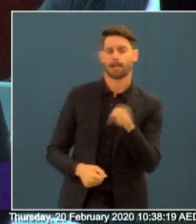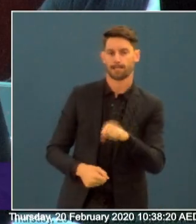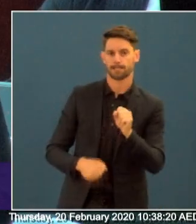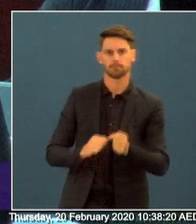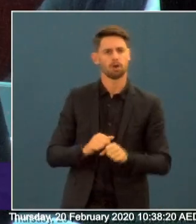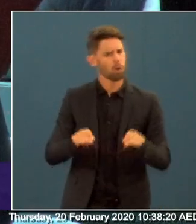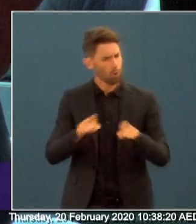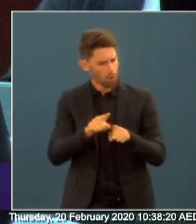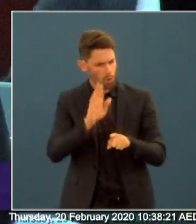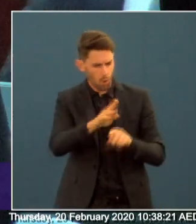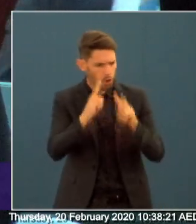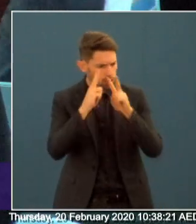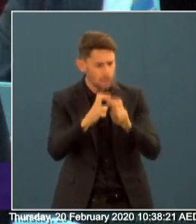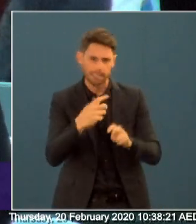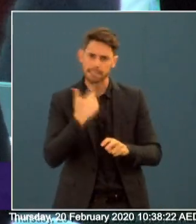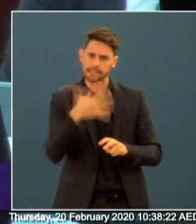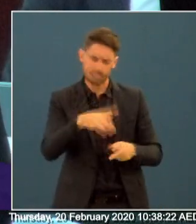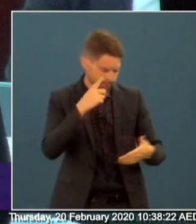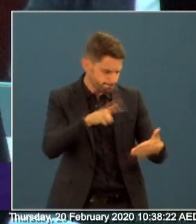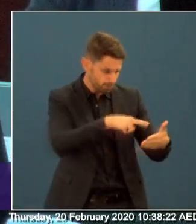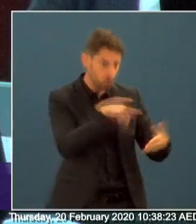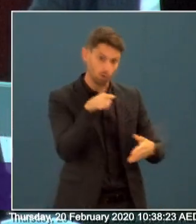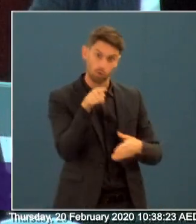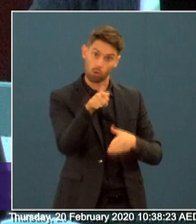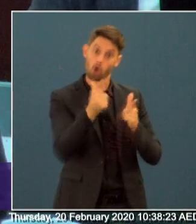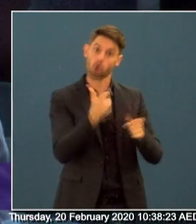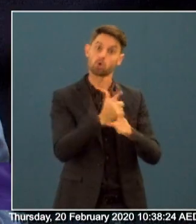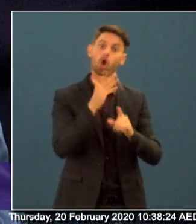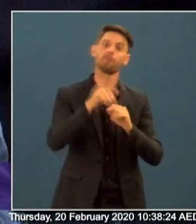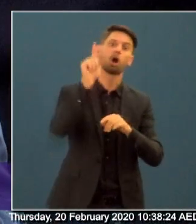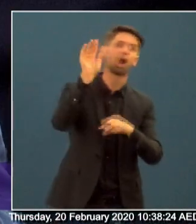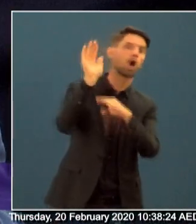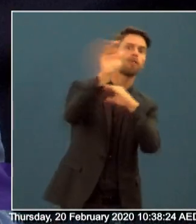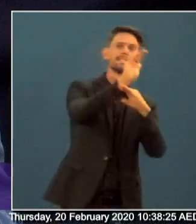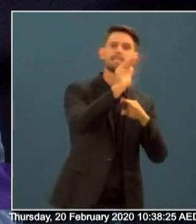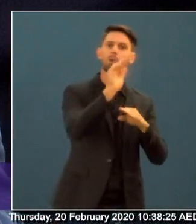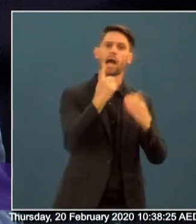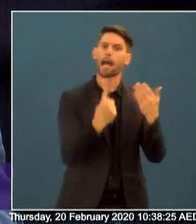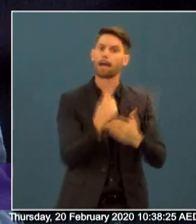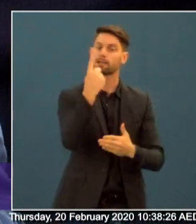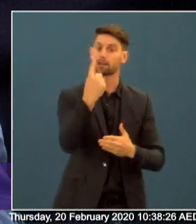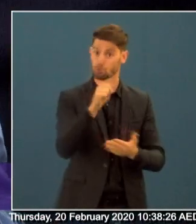that you also draw on some of the international research? That's correct. I'm aware of it. I haven't asked you this before, but,